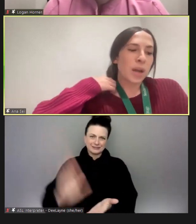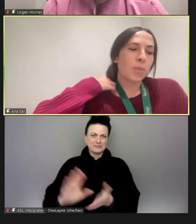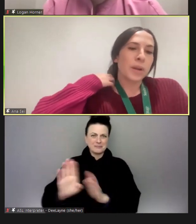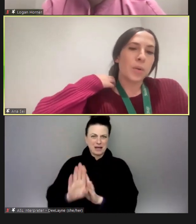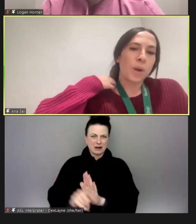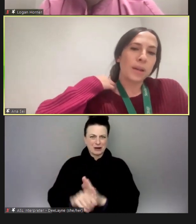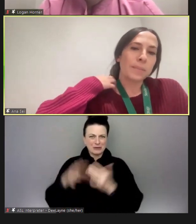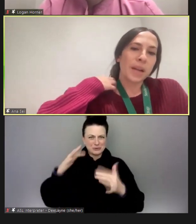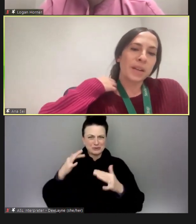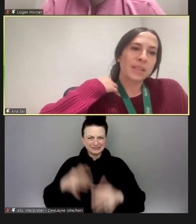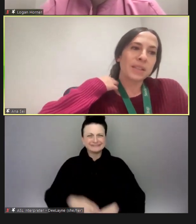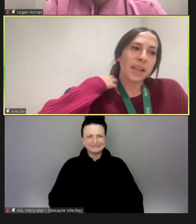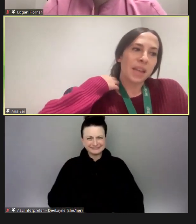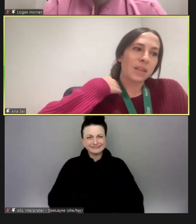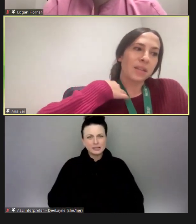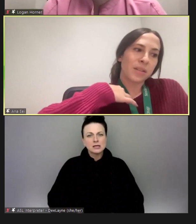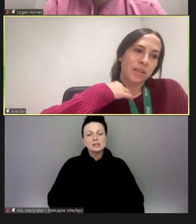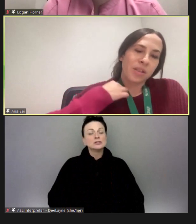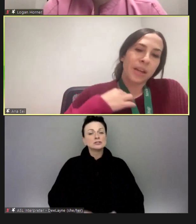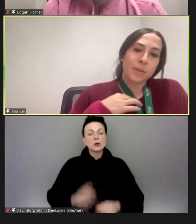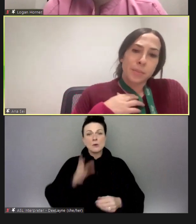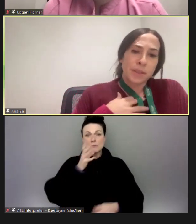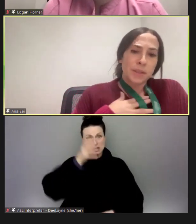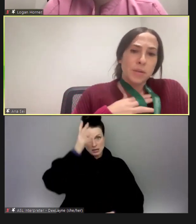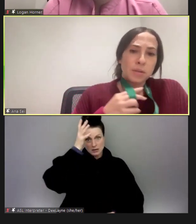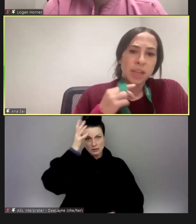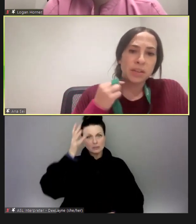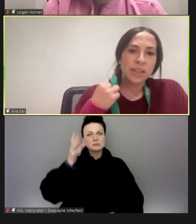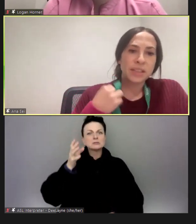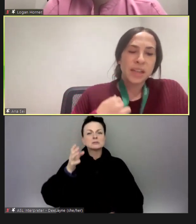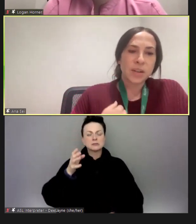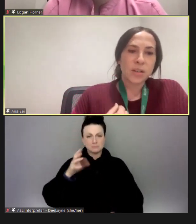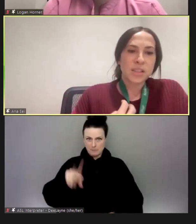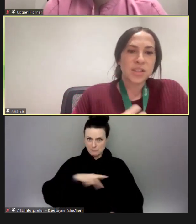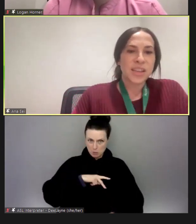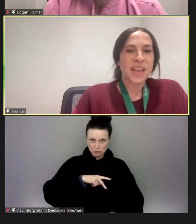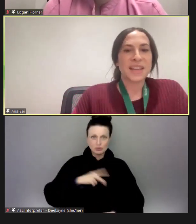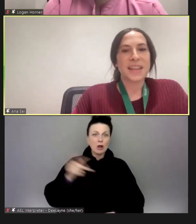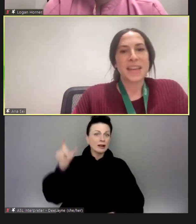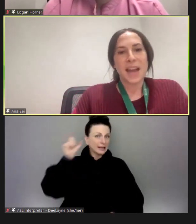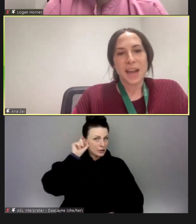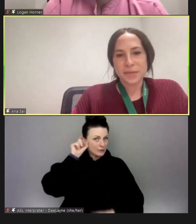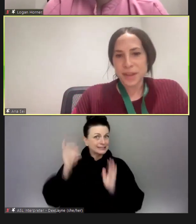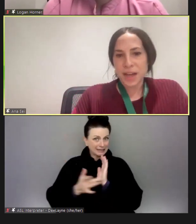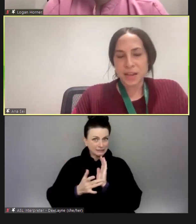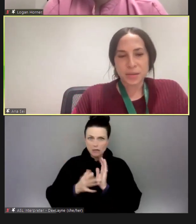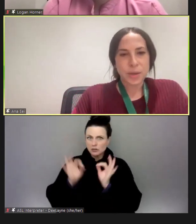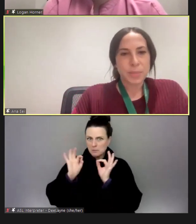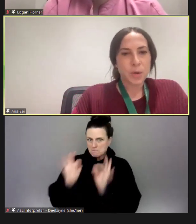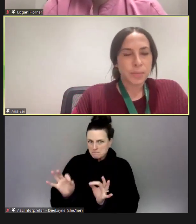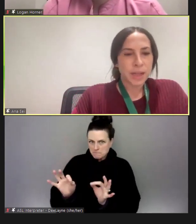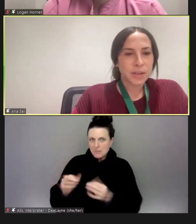you know when parents get the the child's personal hearing technology and